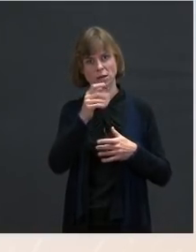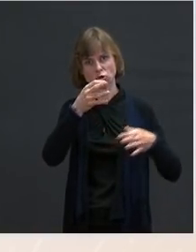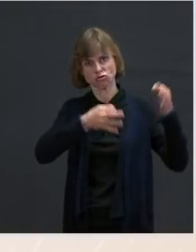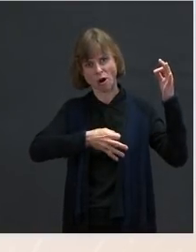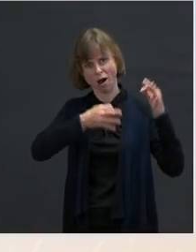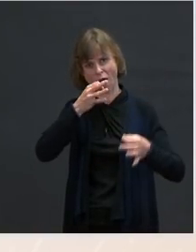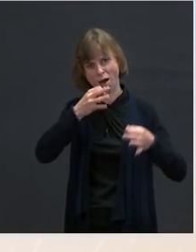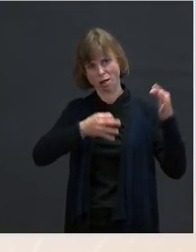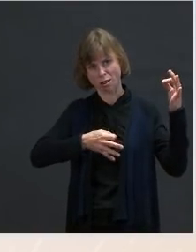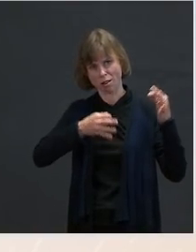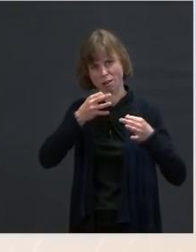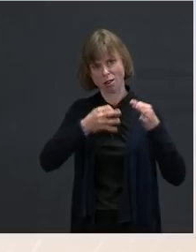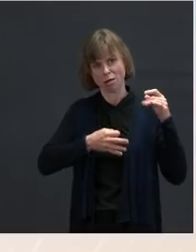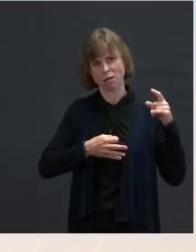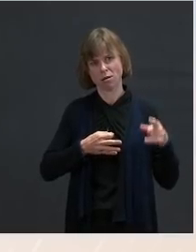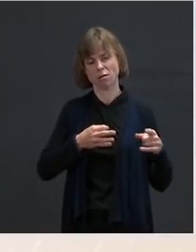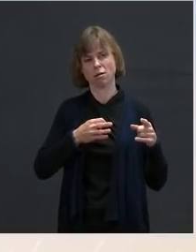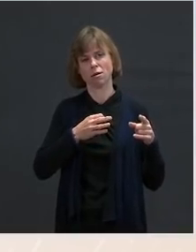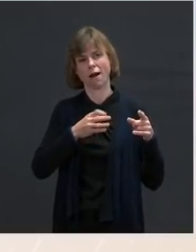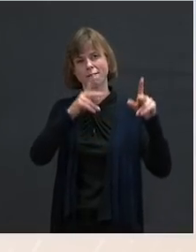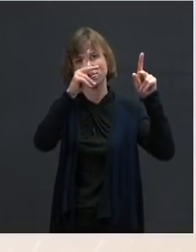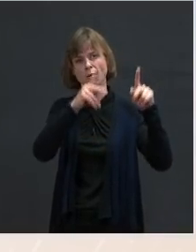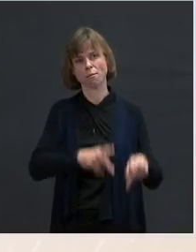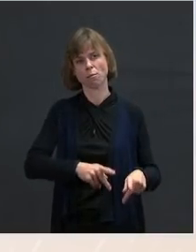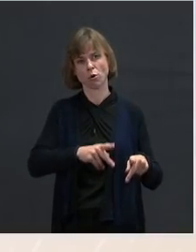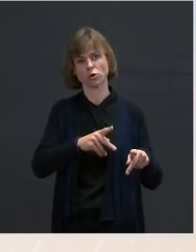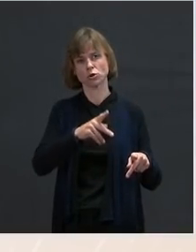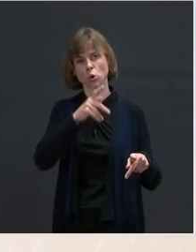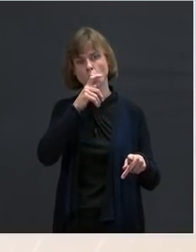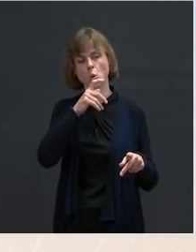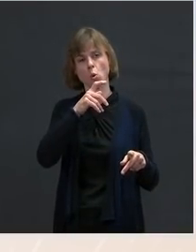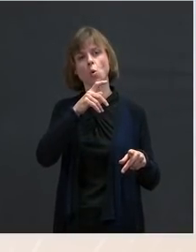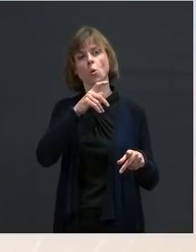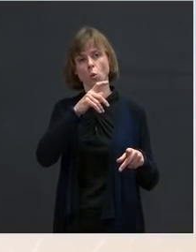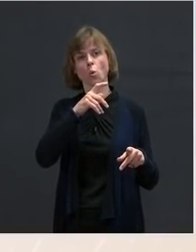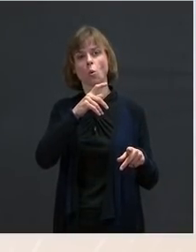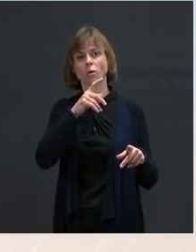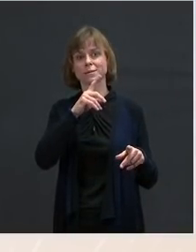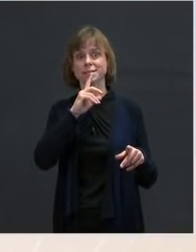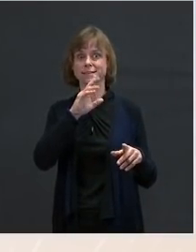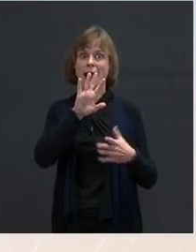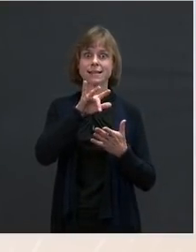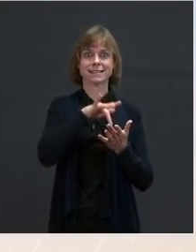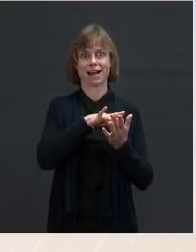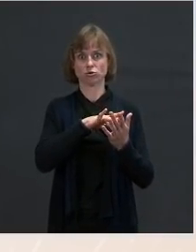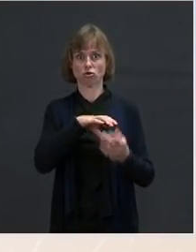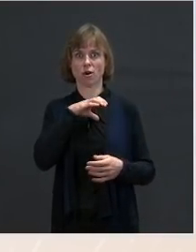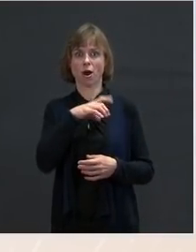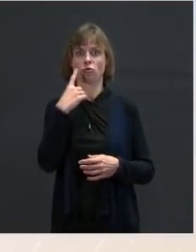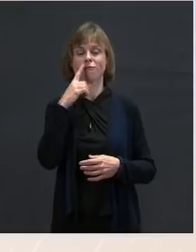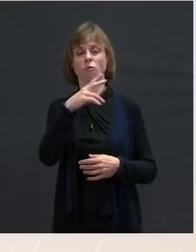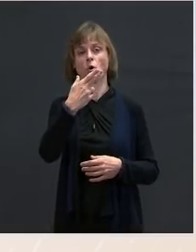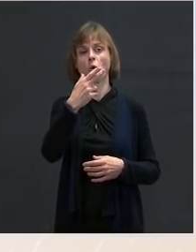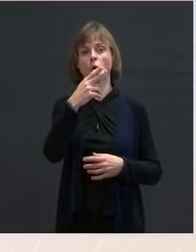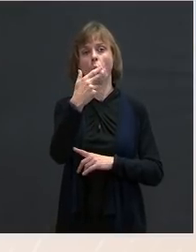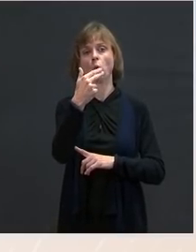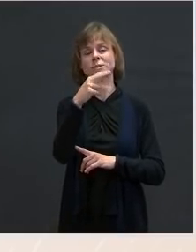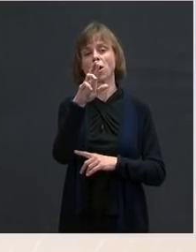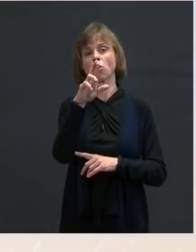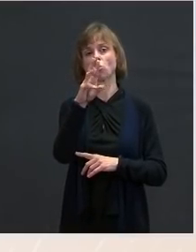the central figure in the "Hotel Rwanda" movie, who many say was kidnapped illegally